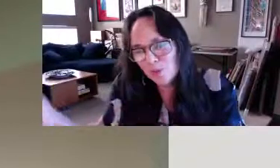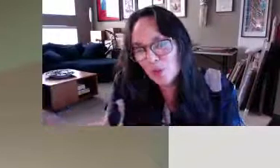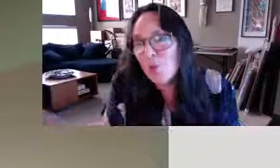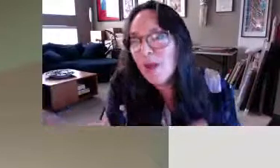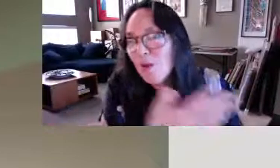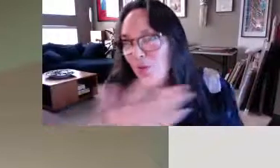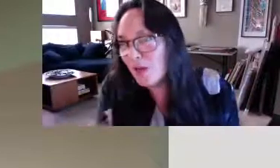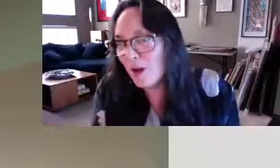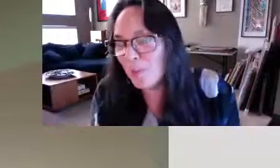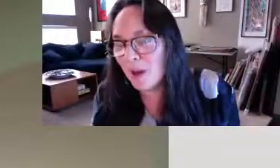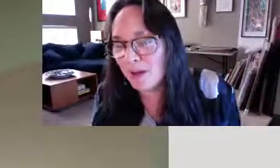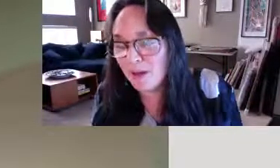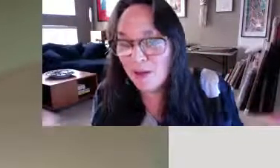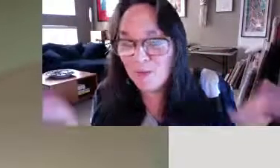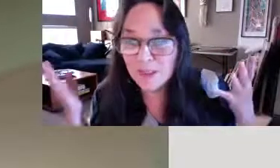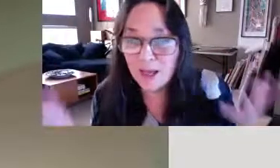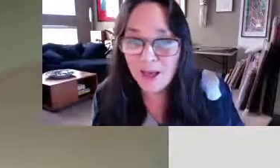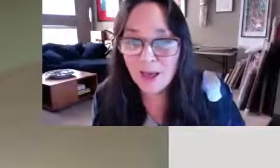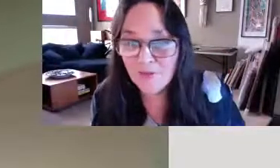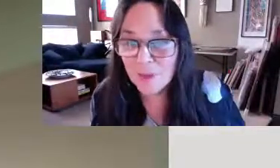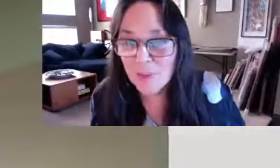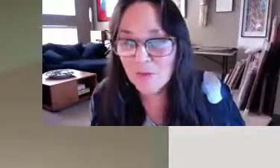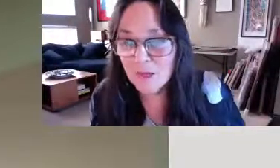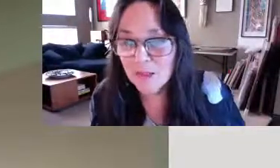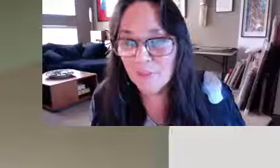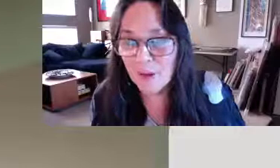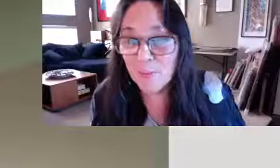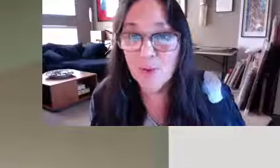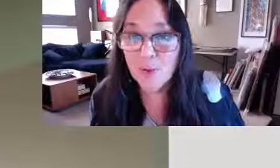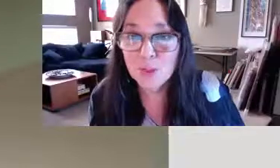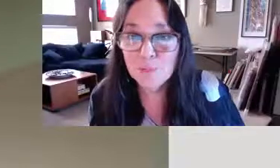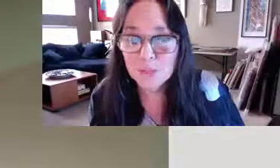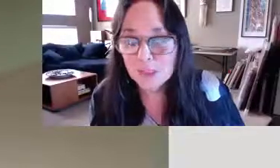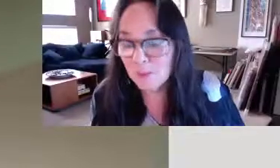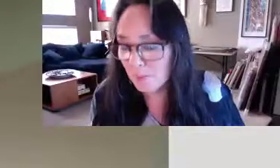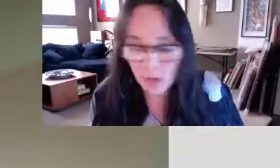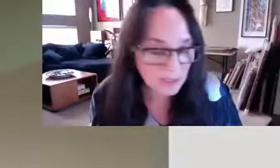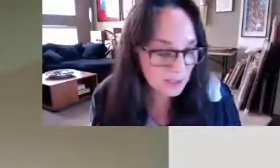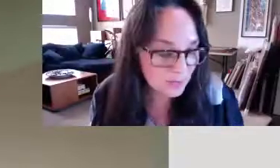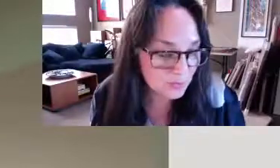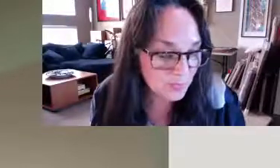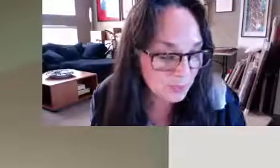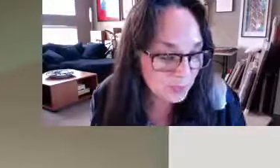sway with the ipad and then to have maybe i think that i borrowed some moccasins from people as well